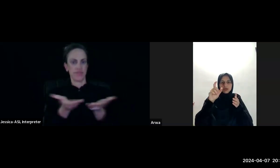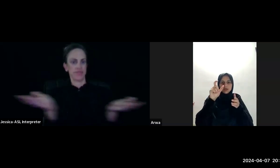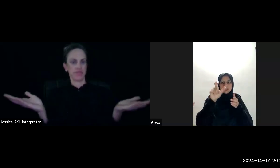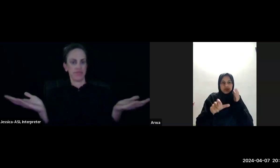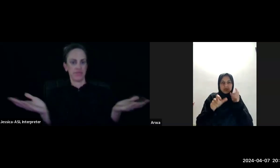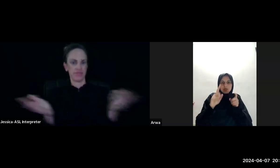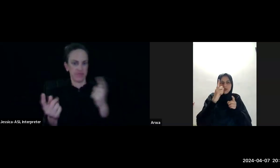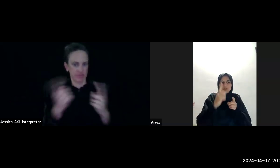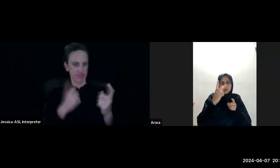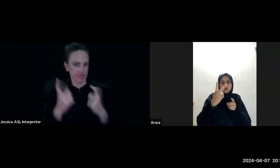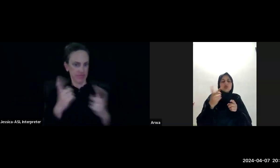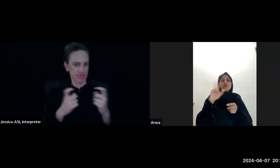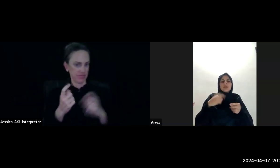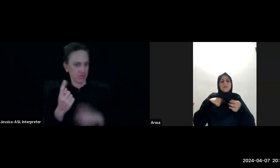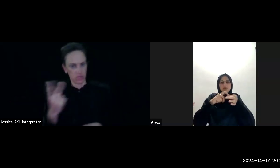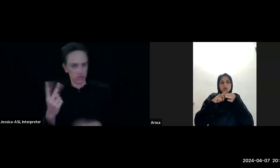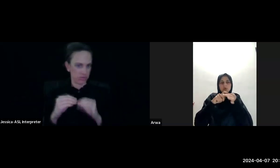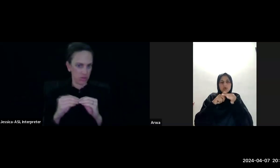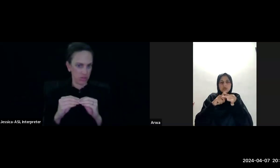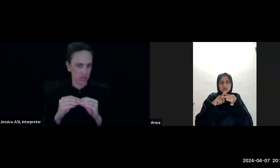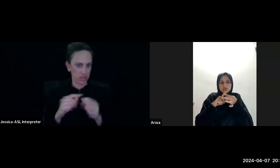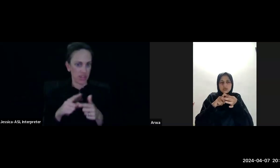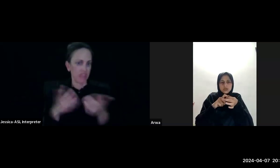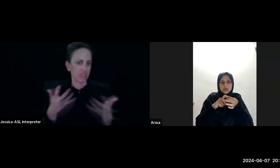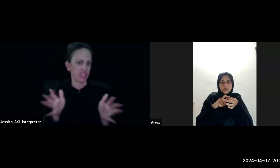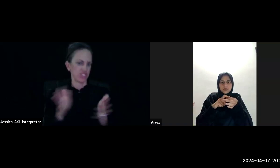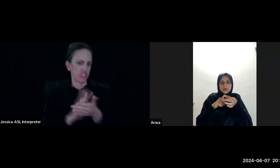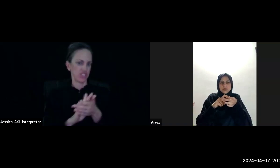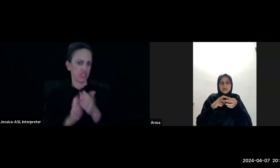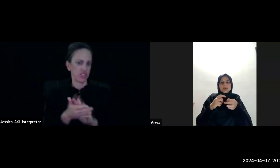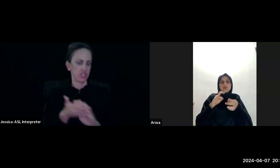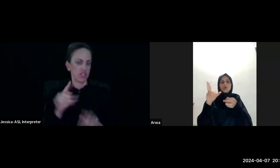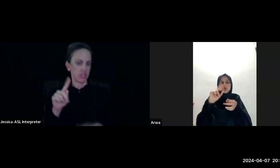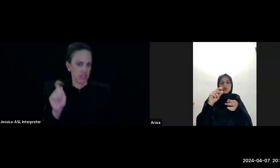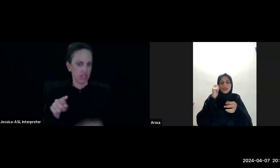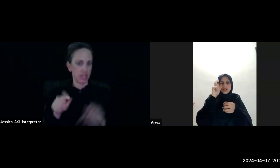more questions and after that. okay there's a question. can you please share the number